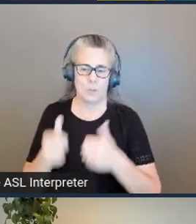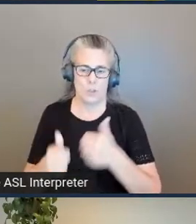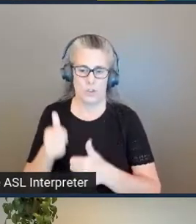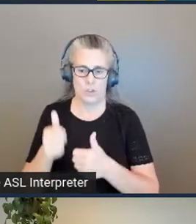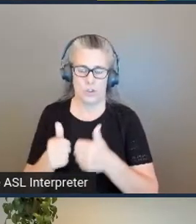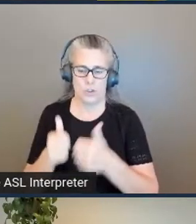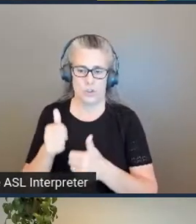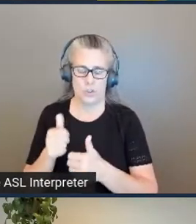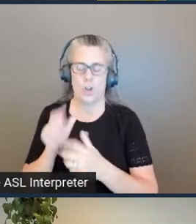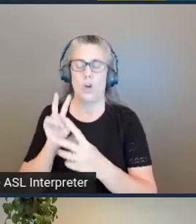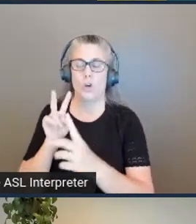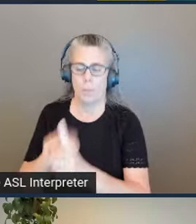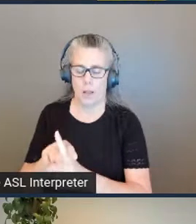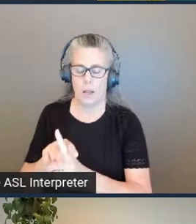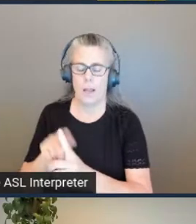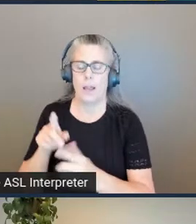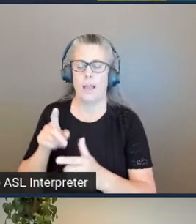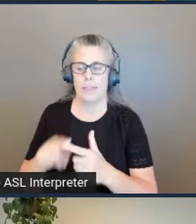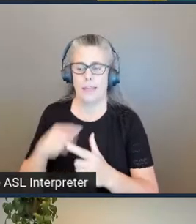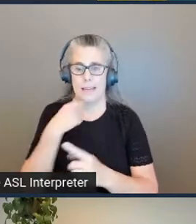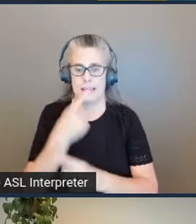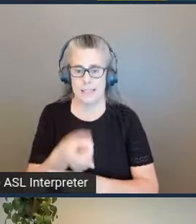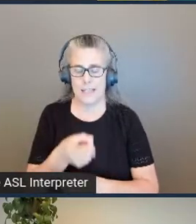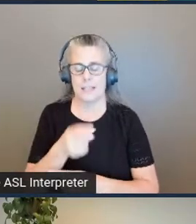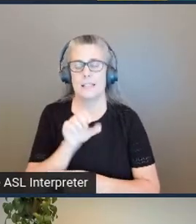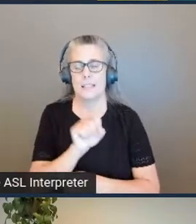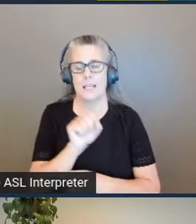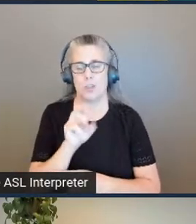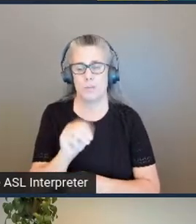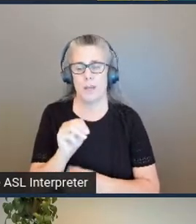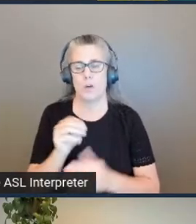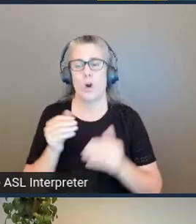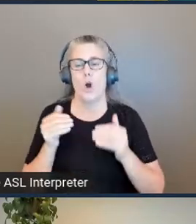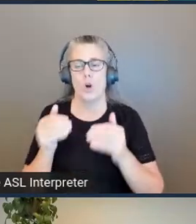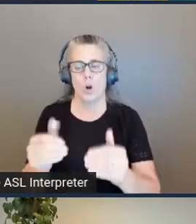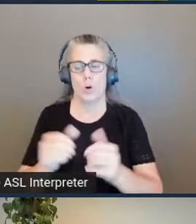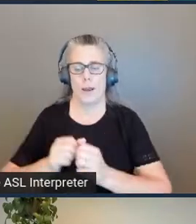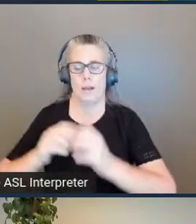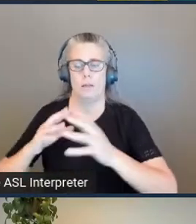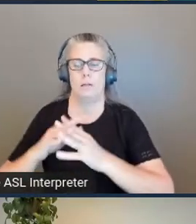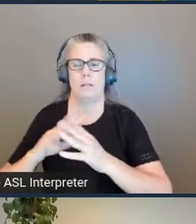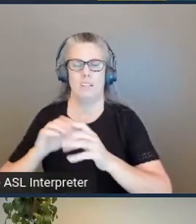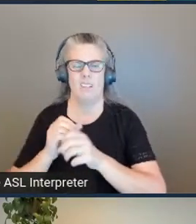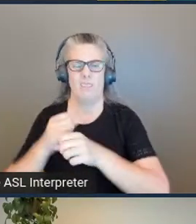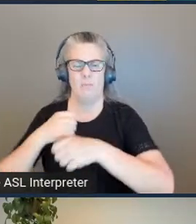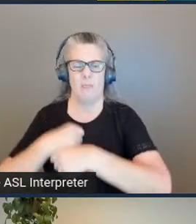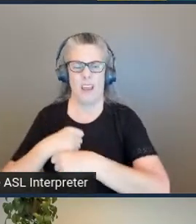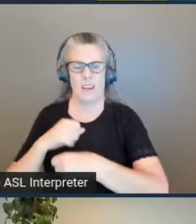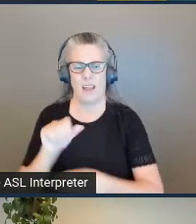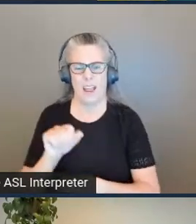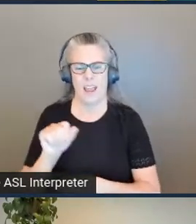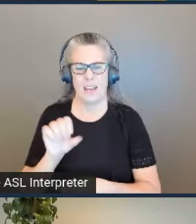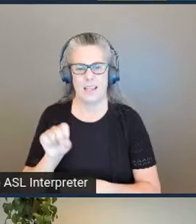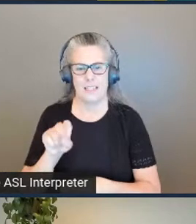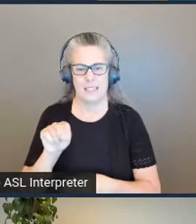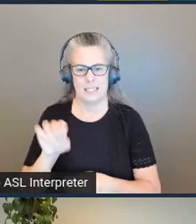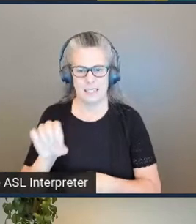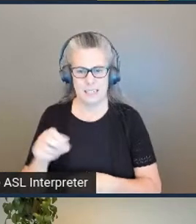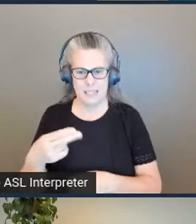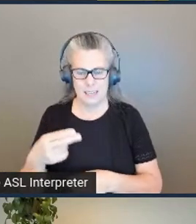and create an asynchronous endpoint. Okay. - And as you see here with an asynchronous endpoint, there's an inbuilt queue. So this is the SageMaker managed queue.